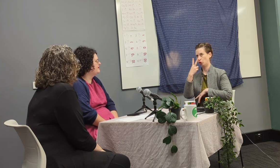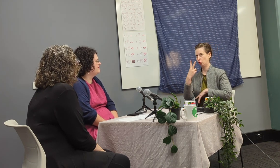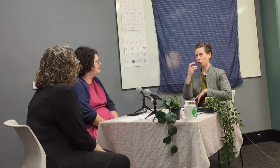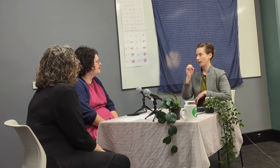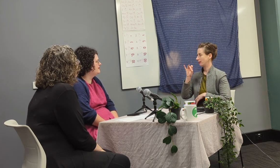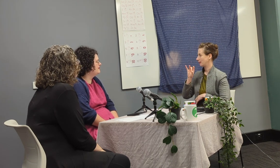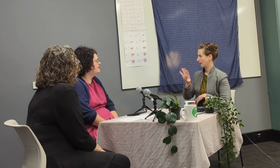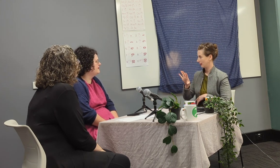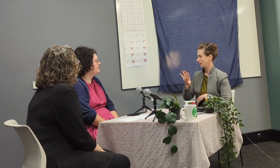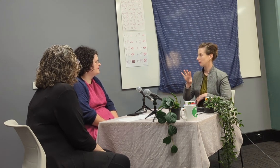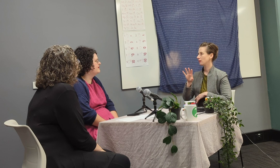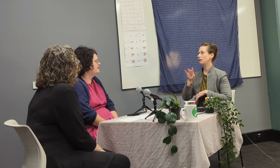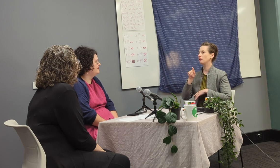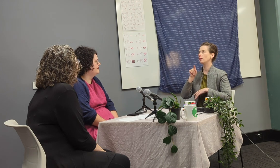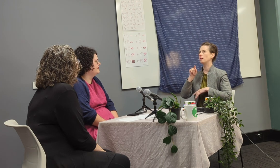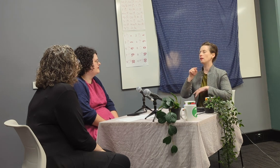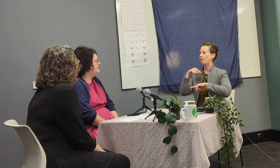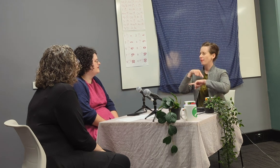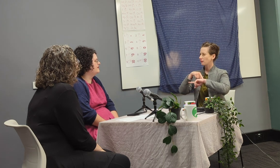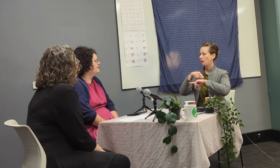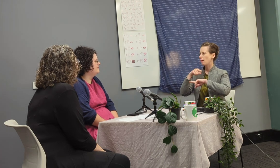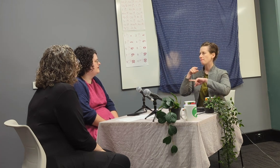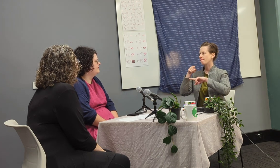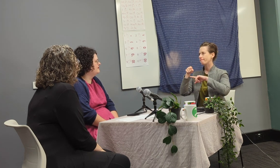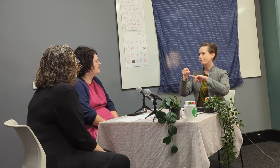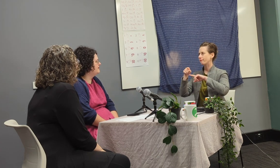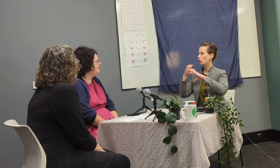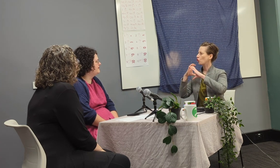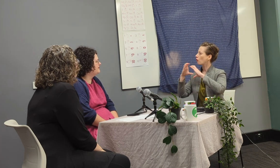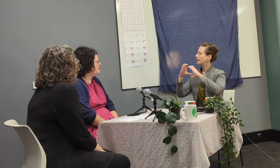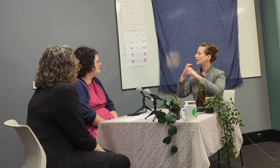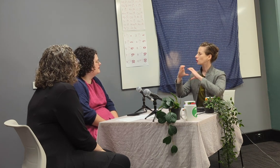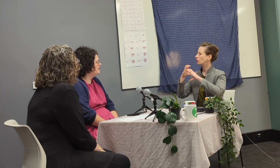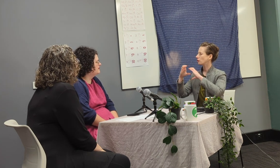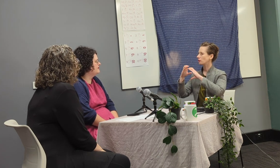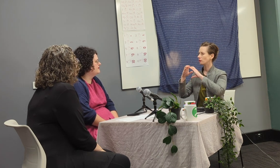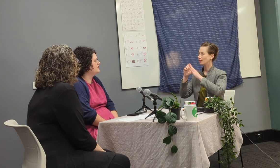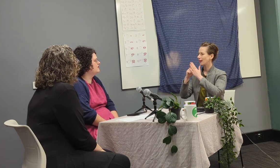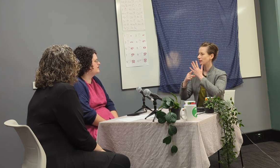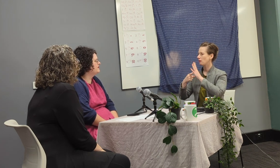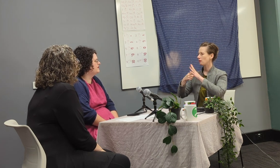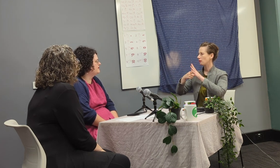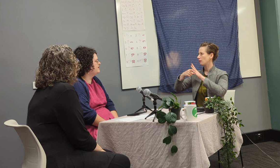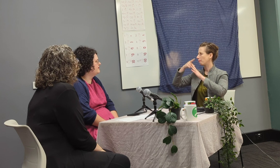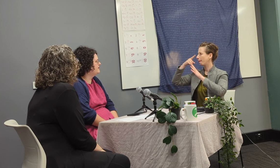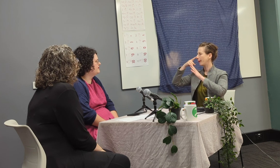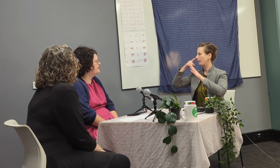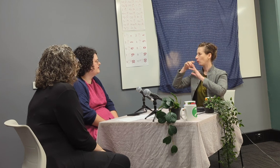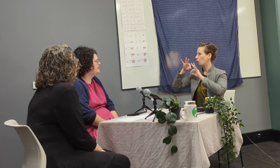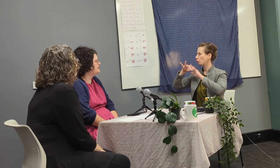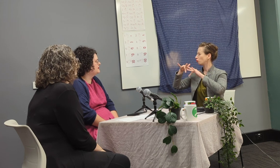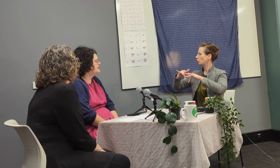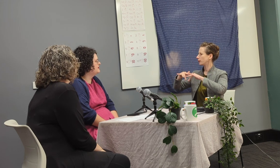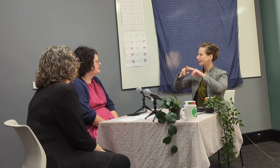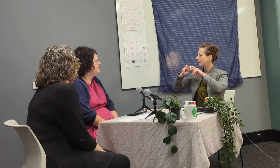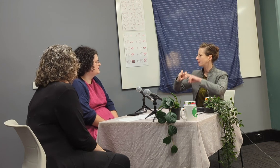At that time, when I was studying in 2010, conversations at that time – you know, analysing